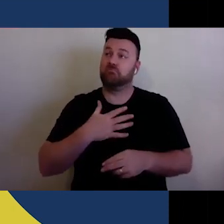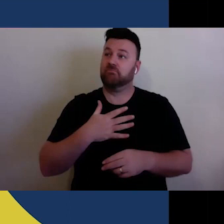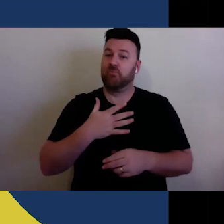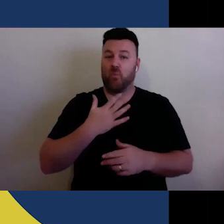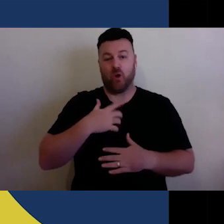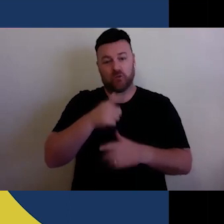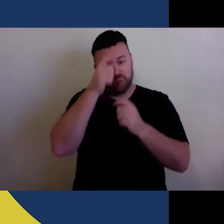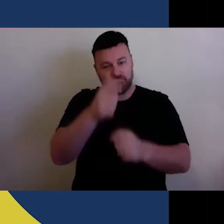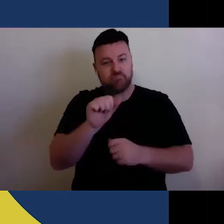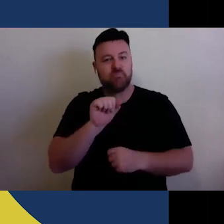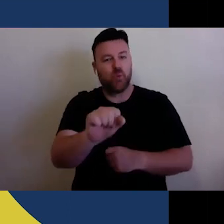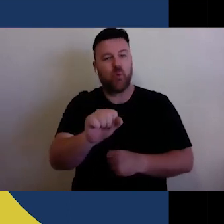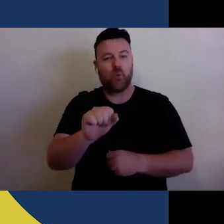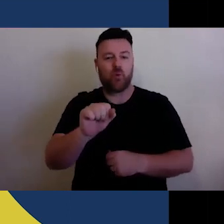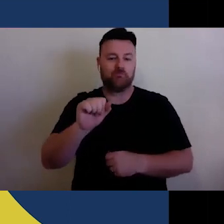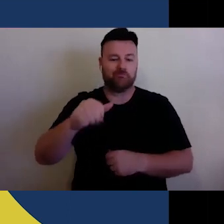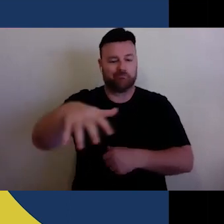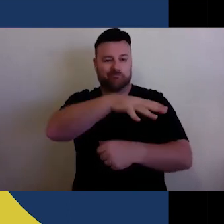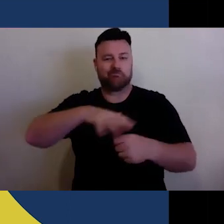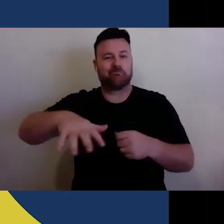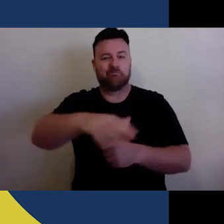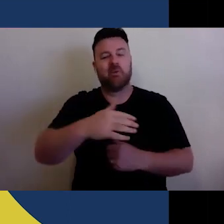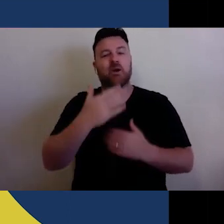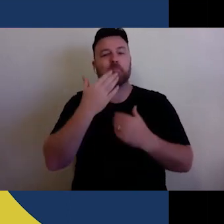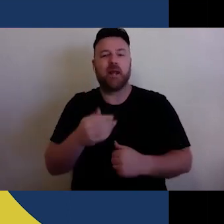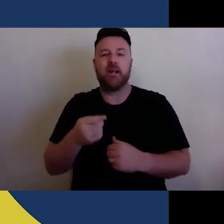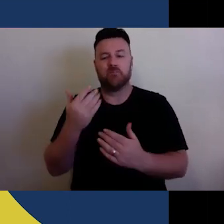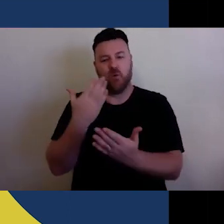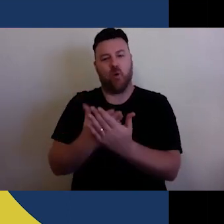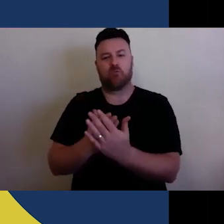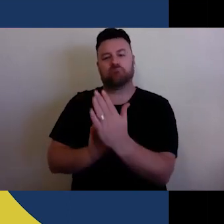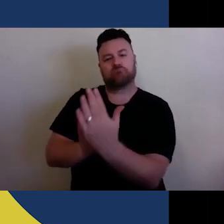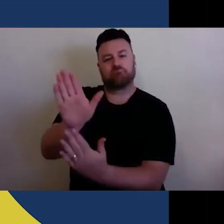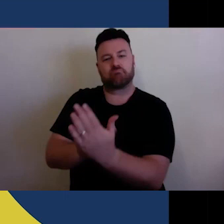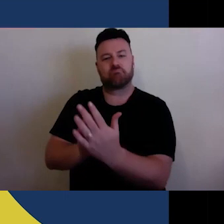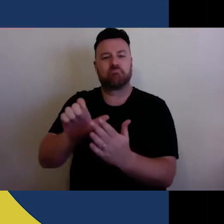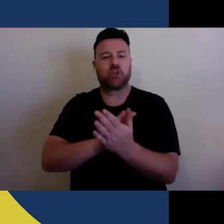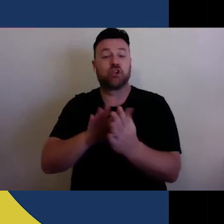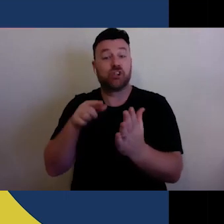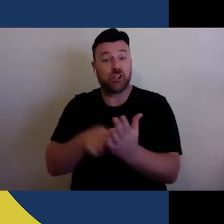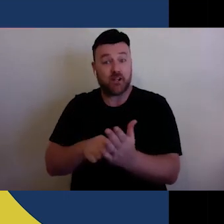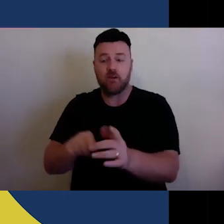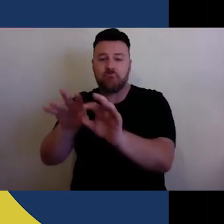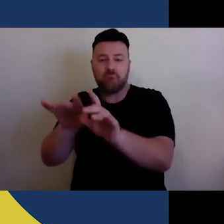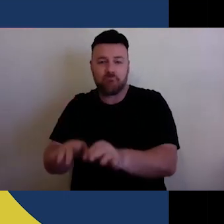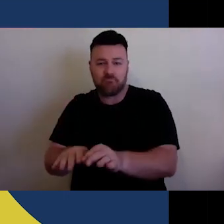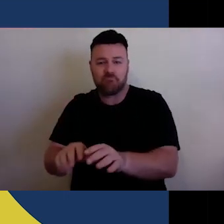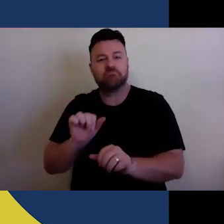you stand today, please share within the chat feature, which is just at the bottom of the screen,